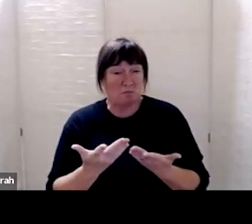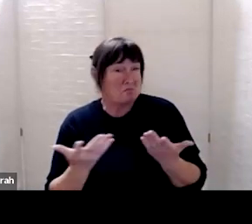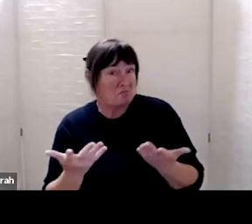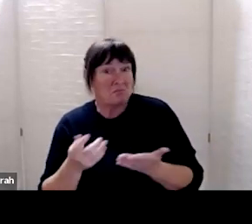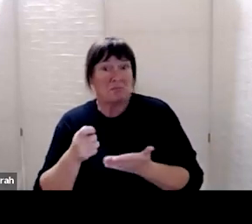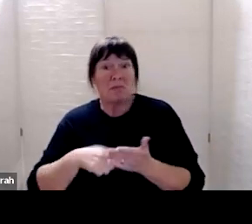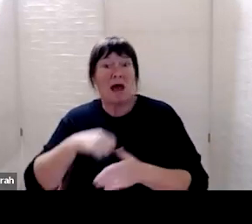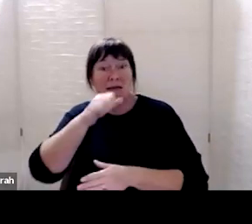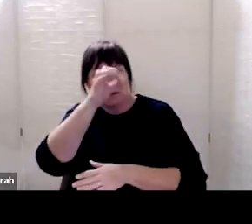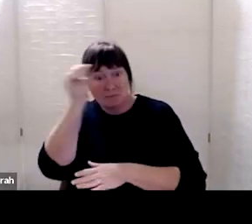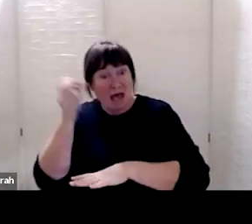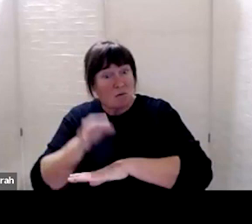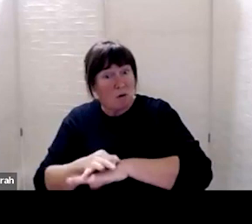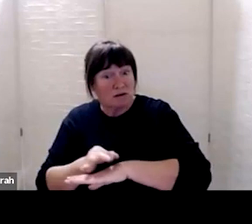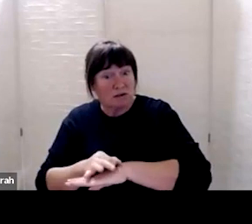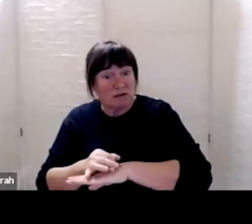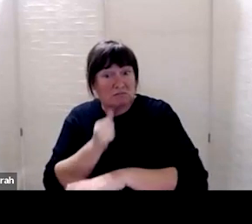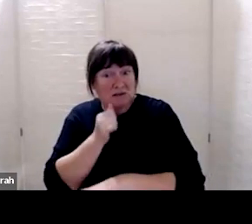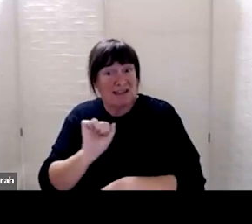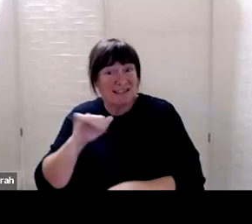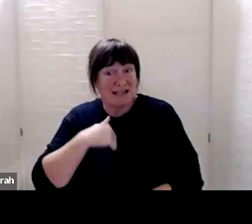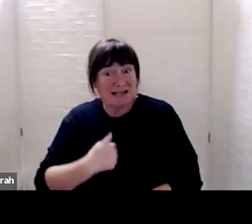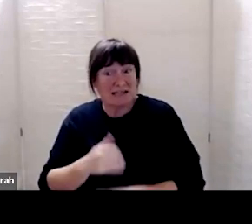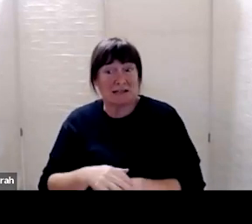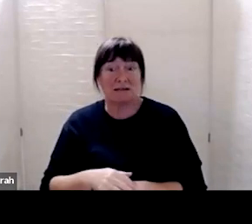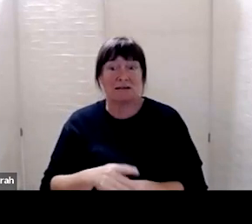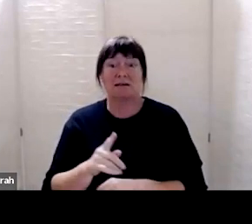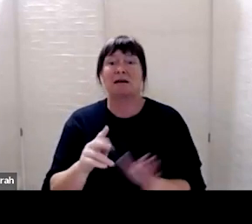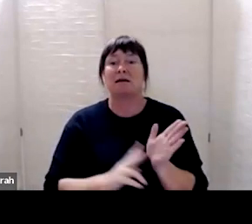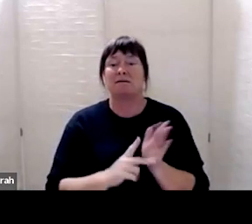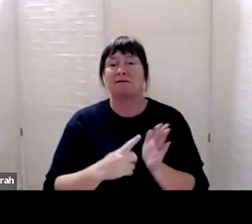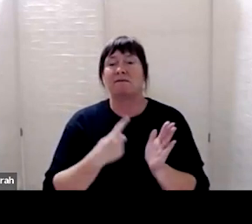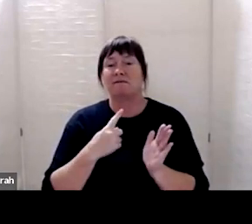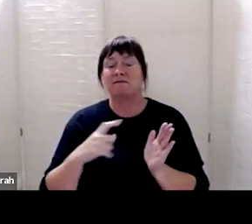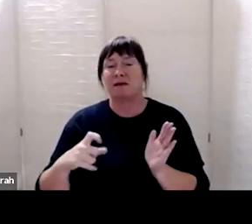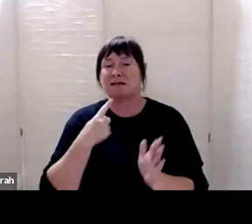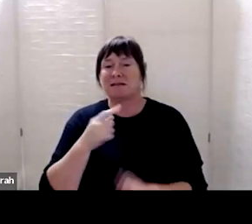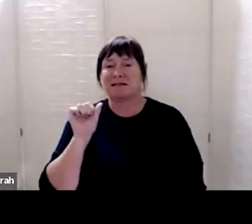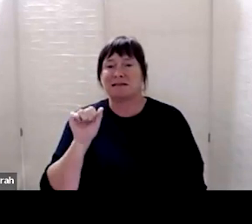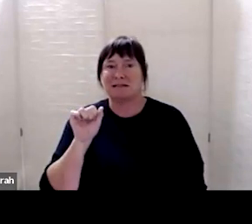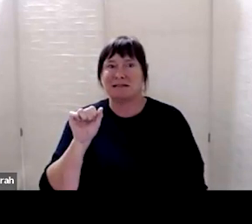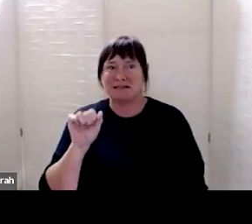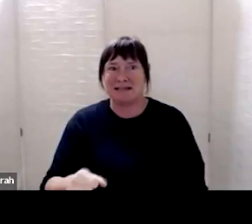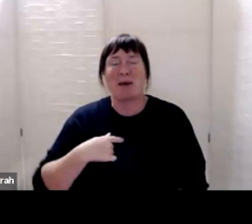If that’s a need. Yes, this would be, I mean, not that we can say yes or no on this sorry,